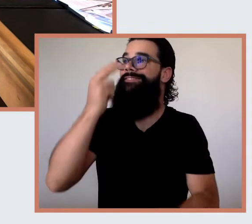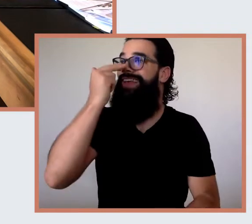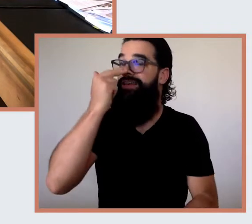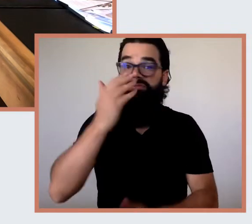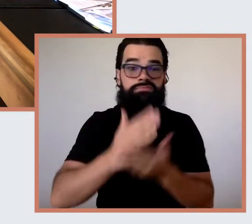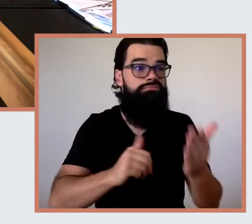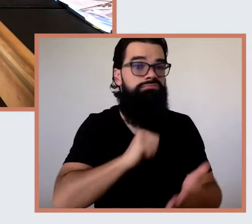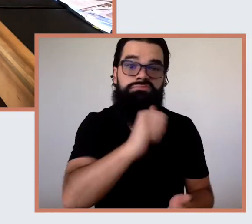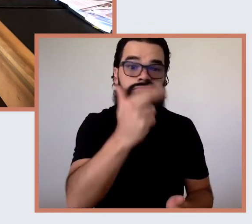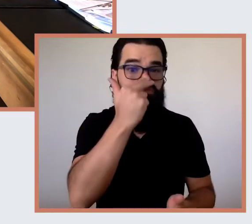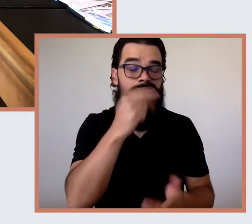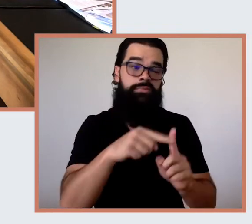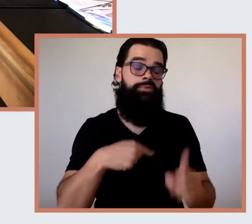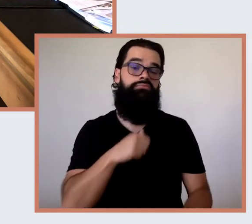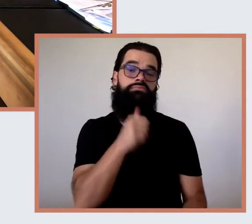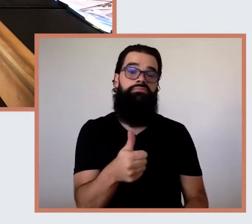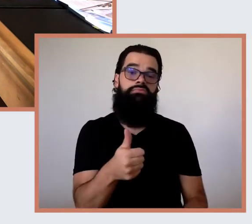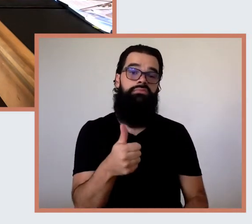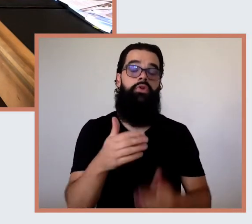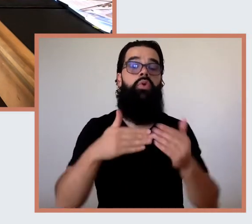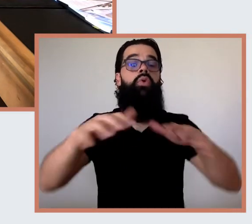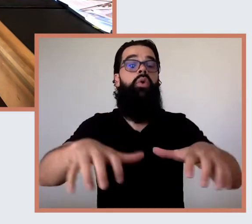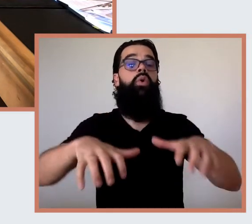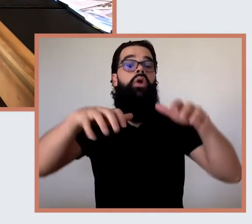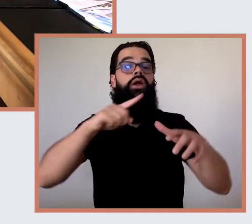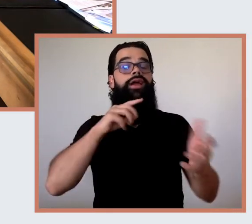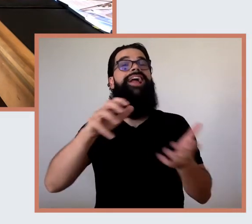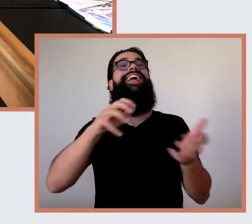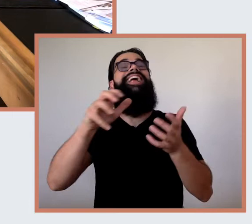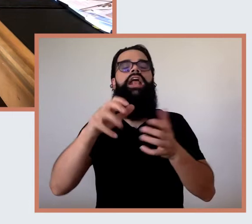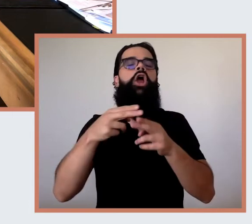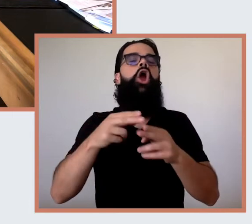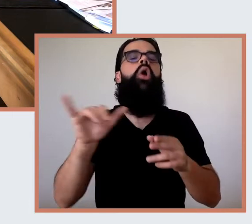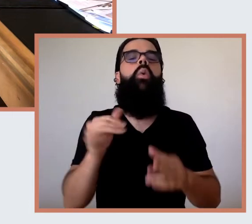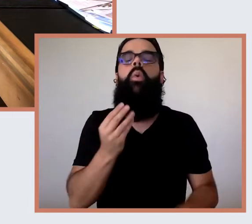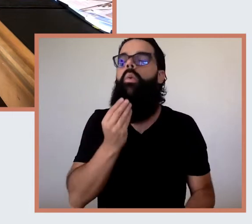The joke was not that funny, trust me but the audience is laughing because the there's what's